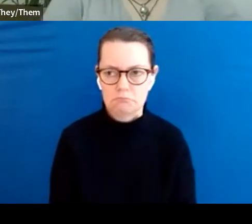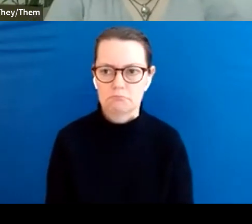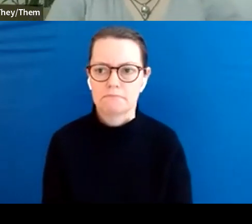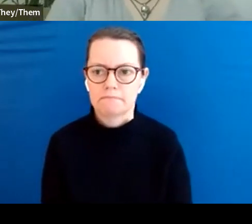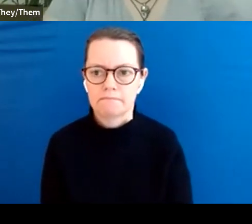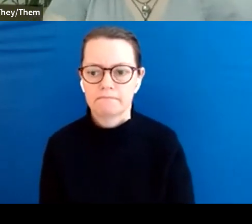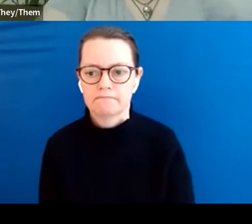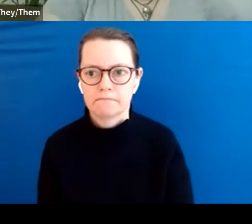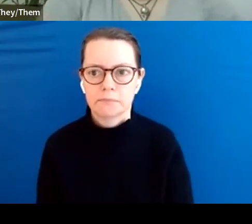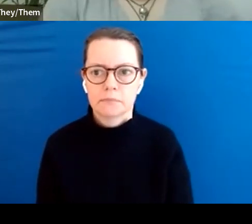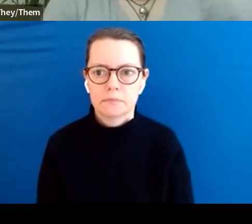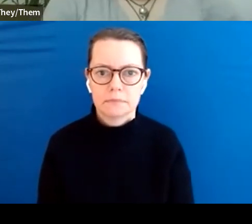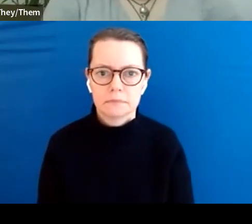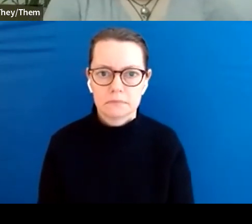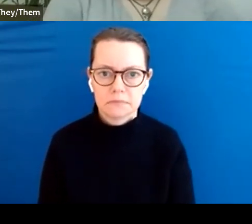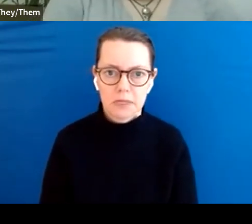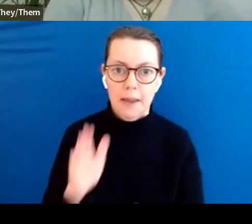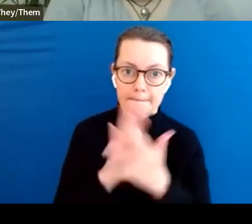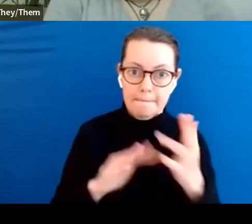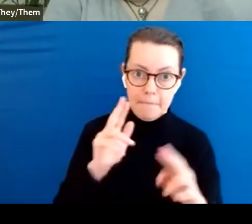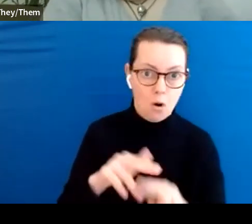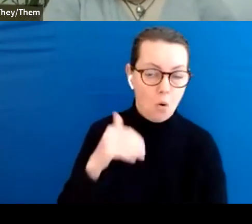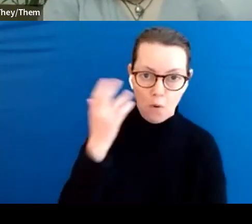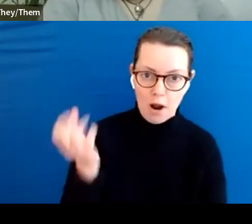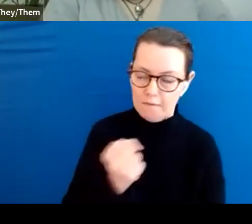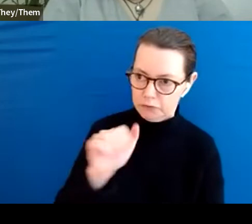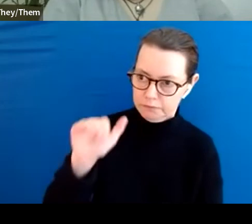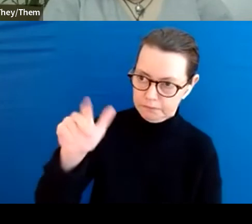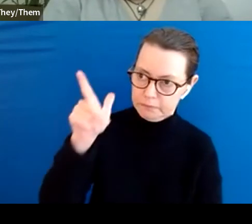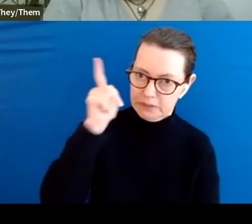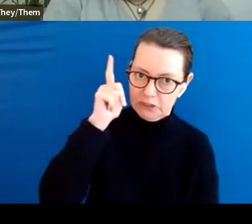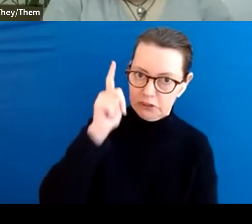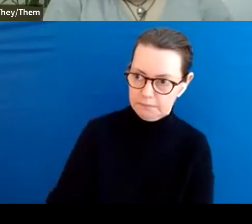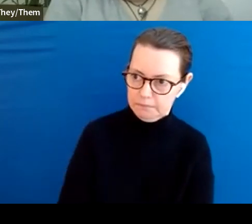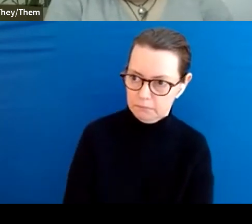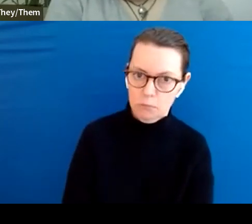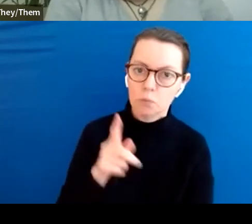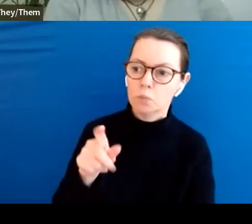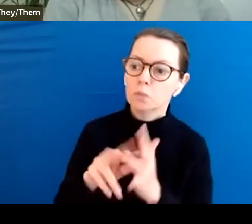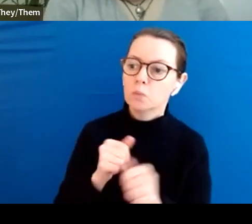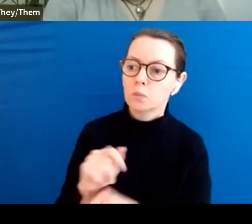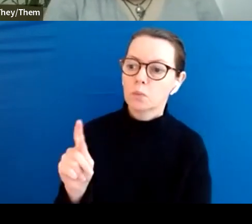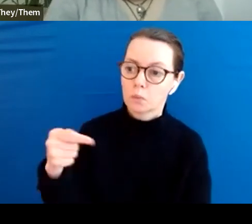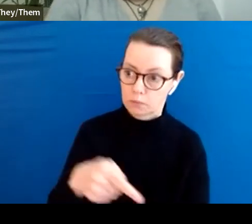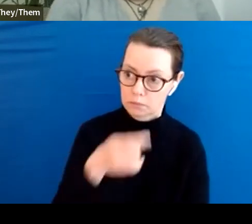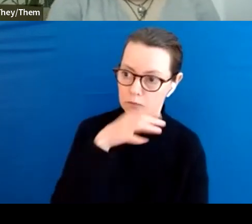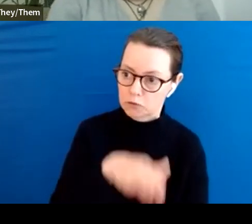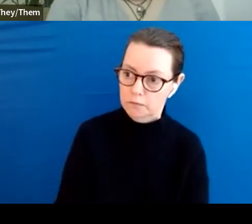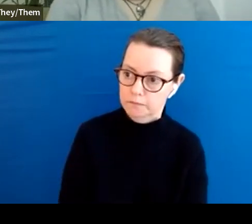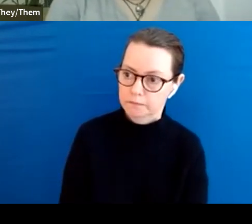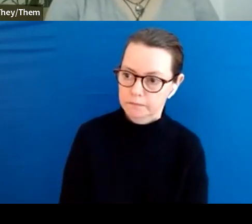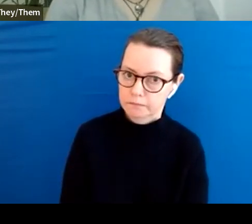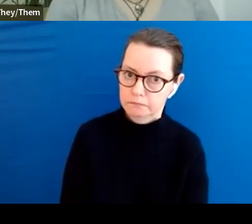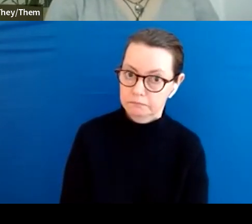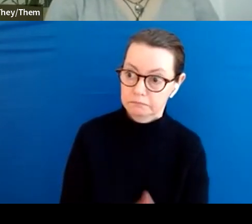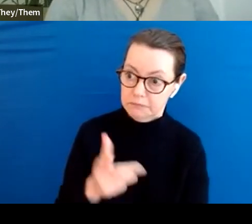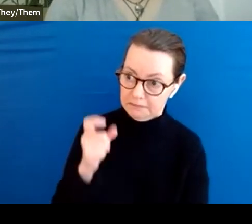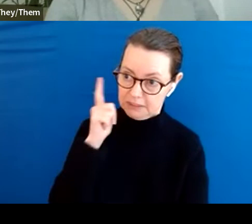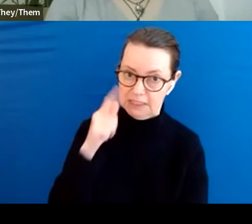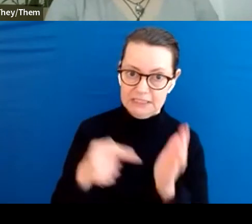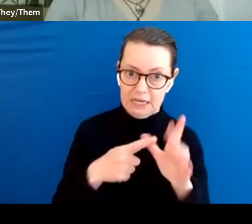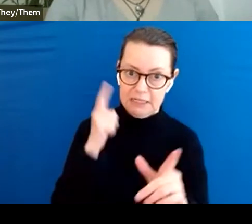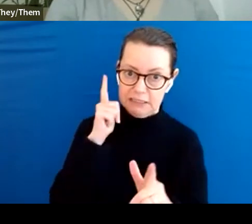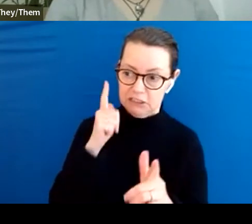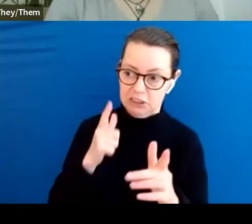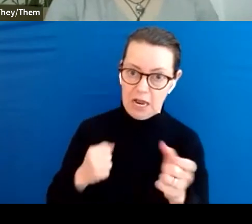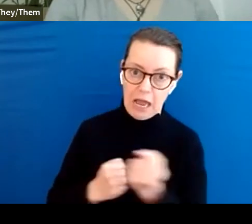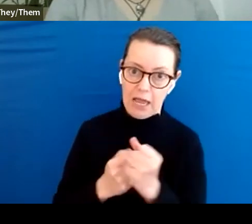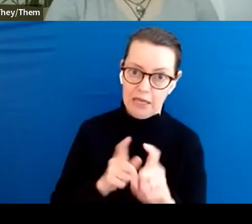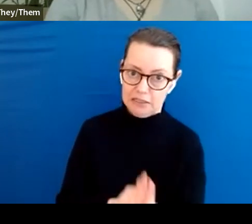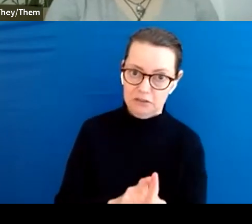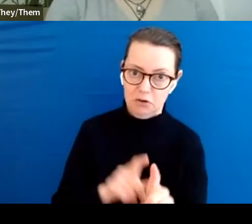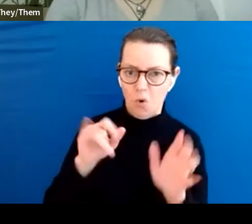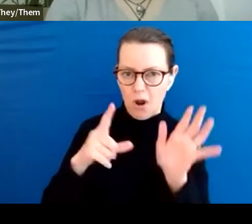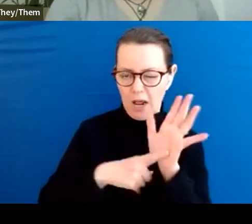just constantly check in making sure the teacher or if your child is lucky enough to have a teacher's aide or what we call them in the ICT here and LSA.